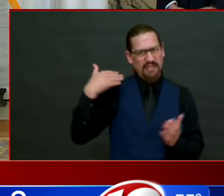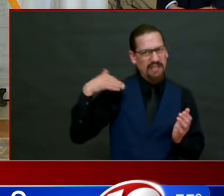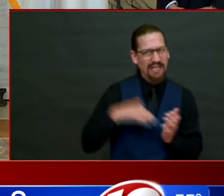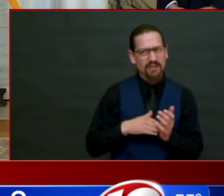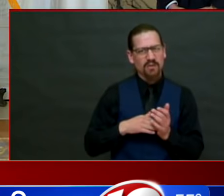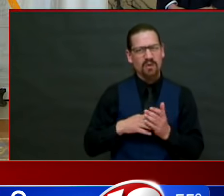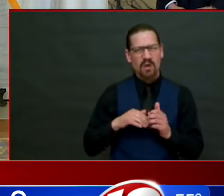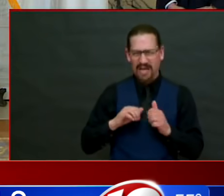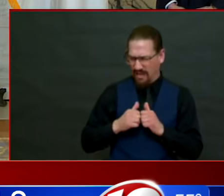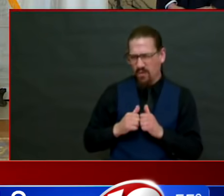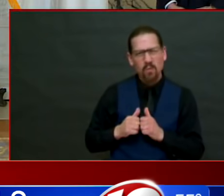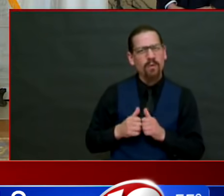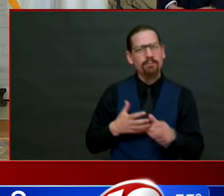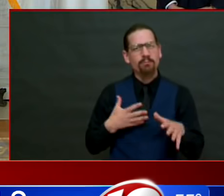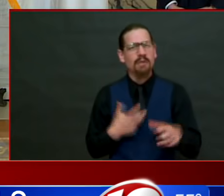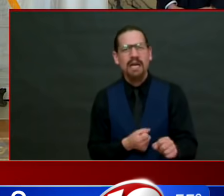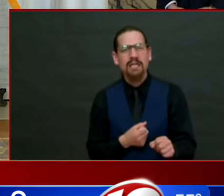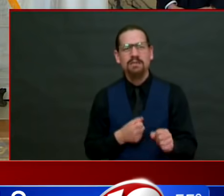HOW DID WE GET THERE?